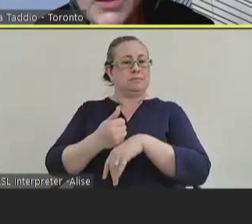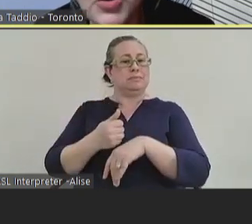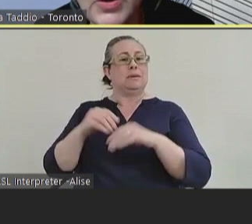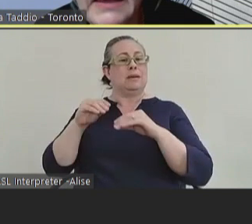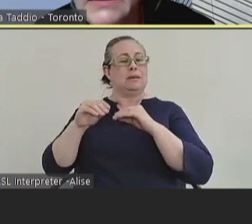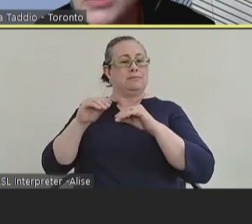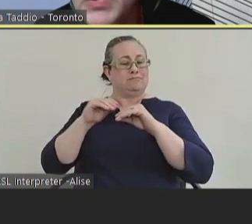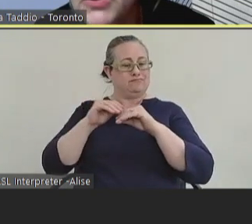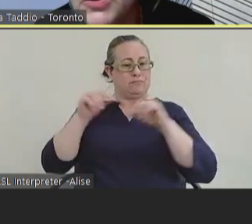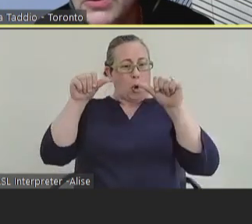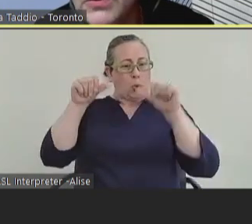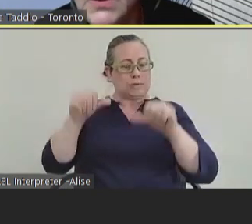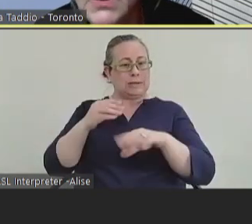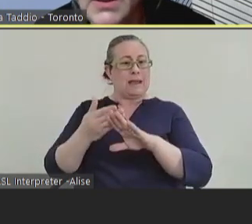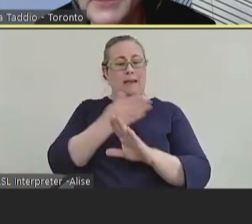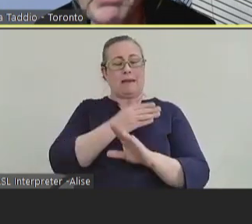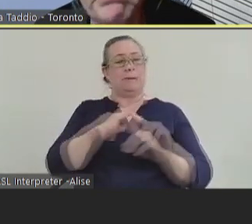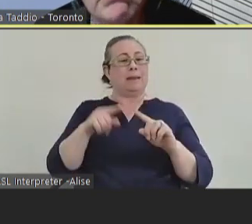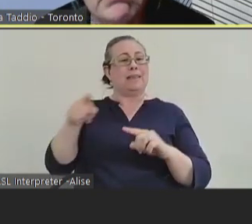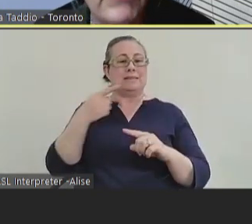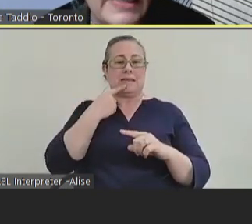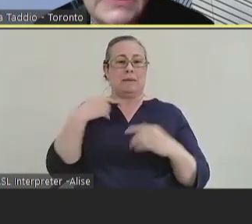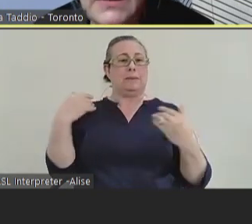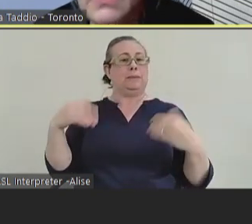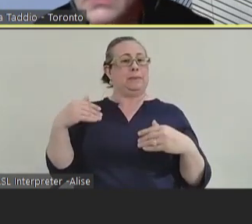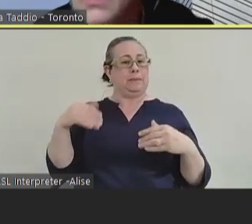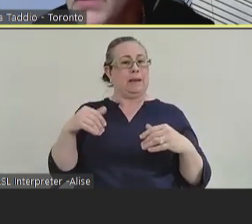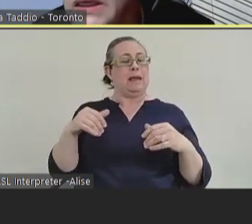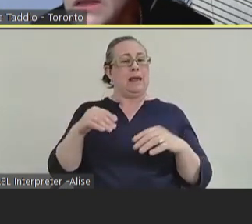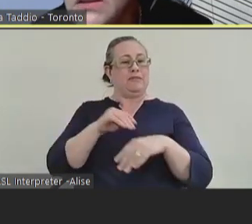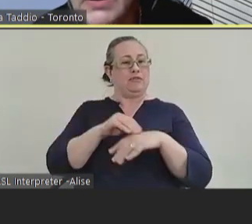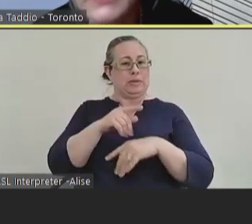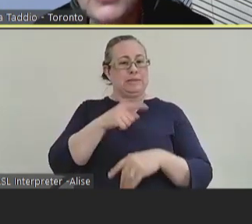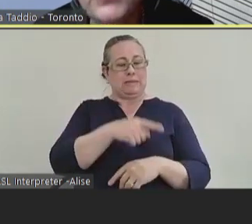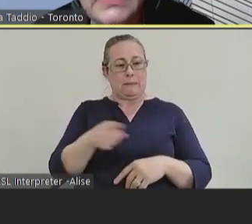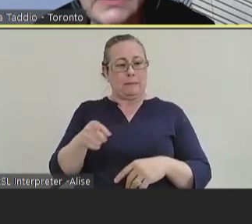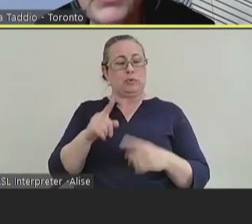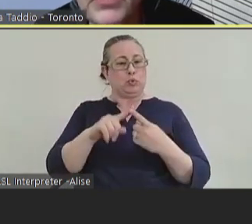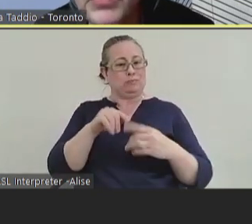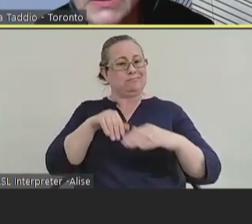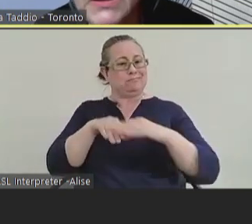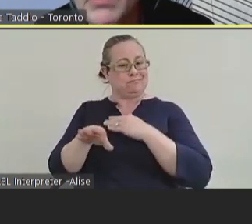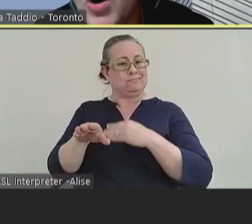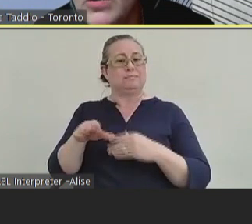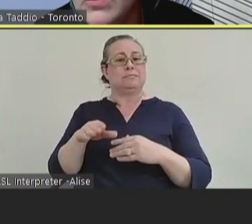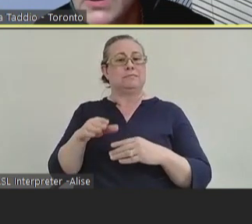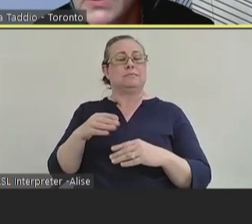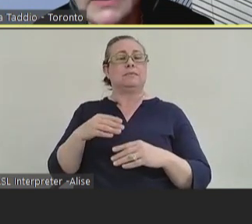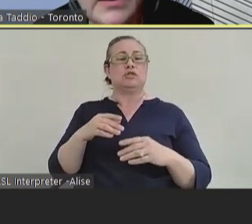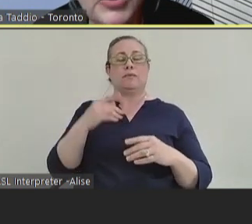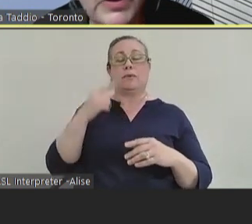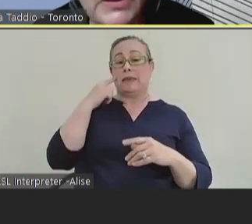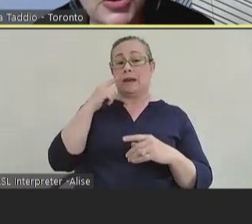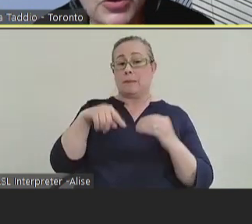So, again, this speaks to vaccine convenience, right? So, if we think of the 3C model that WHO